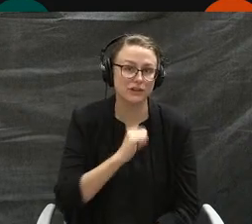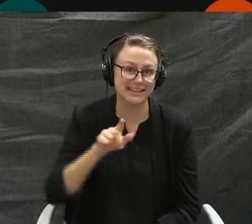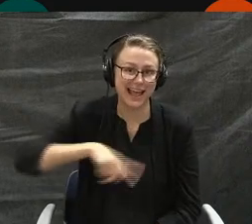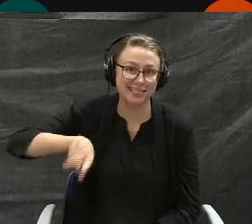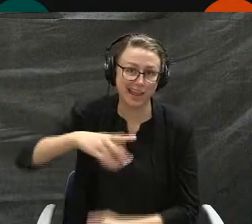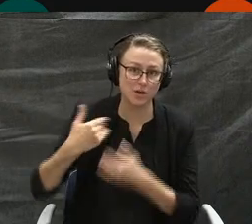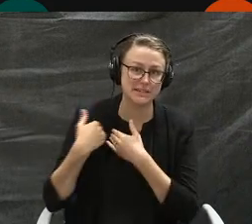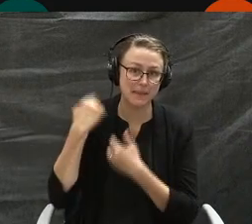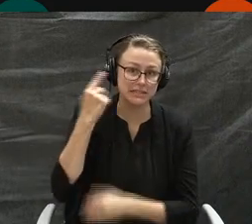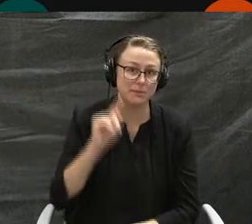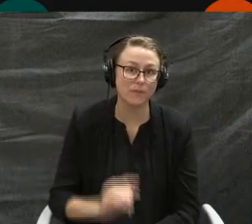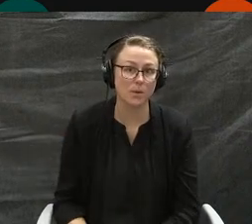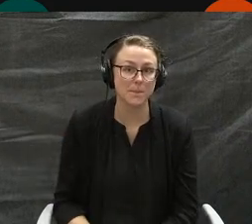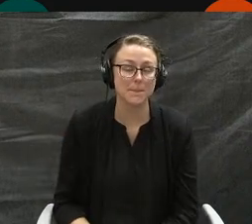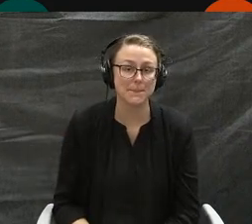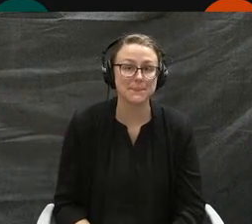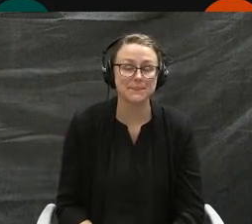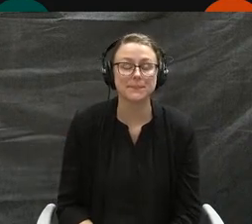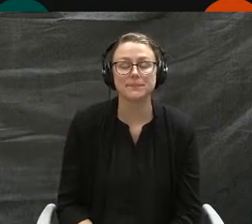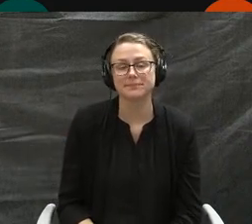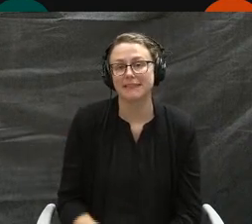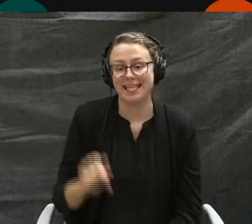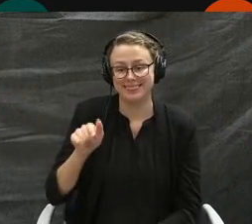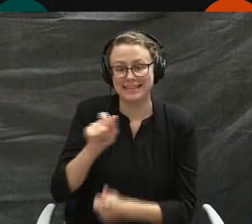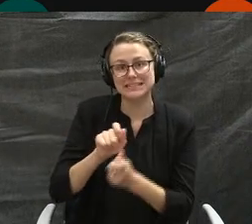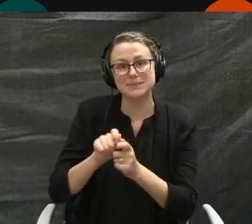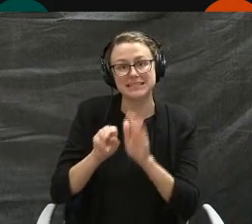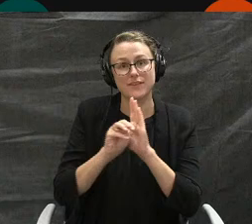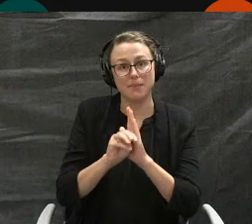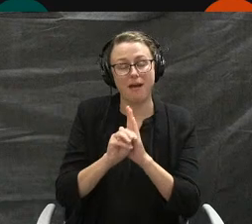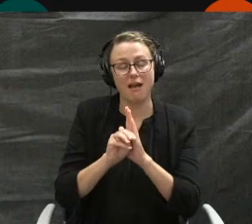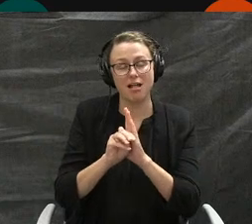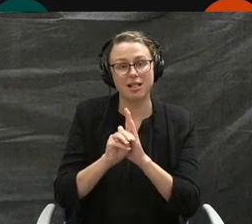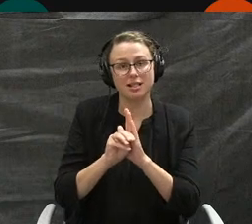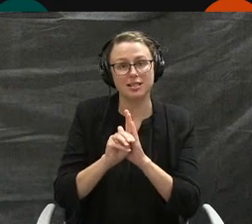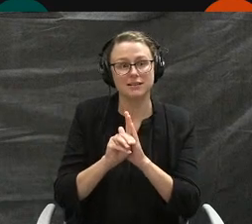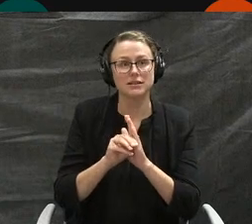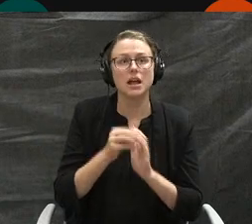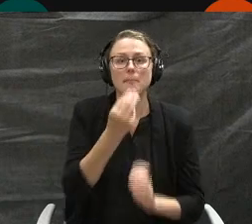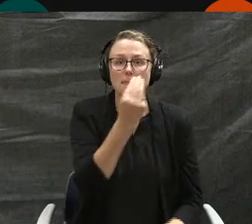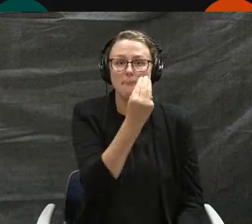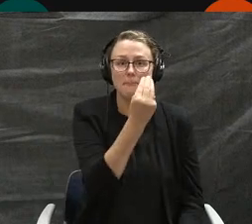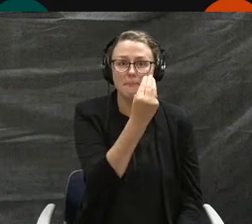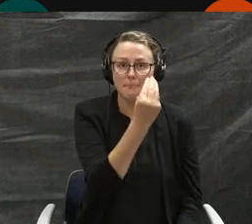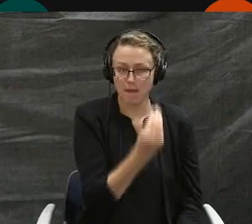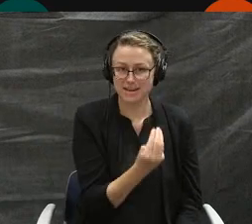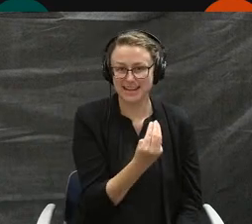responsible for so? In this particular model, uhm, on Mondays as an example,